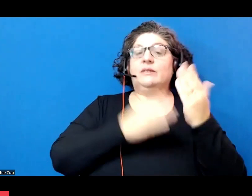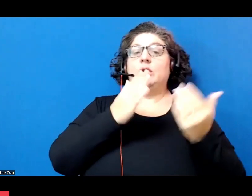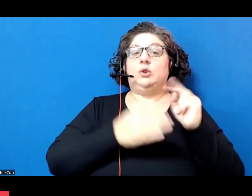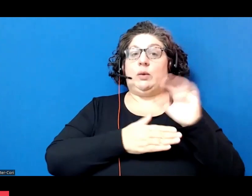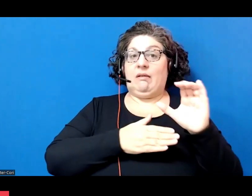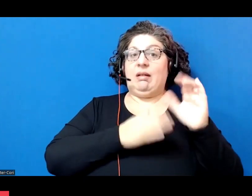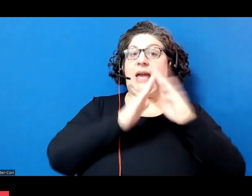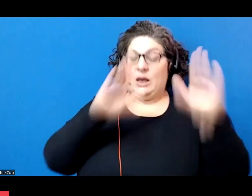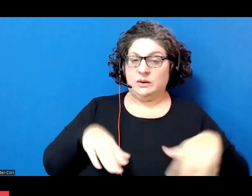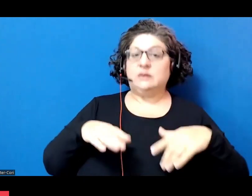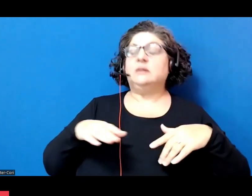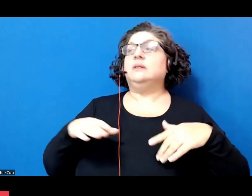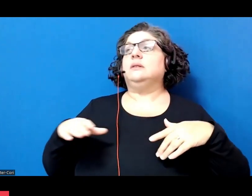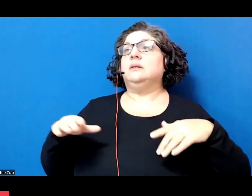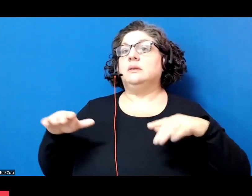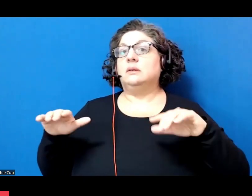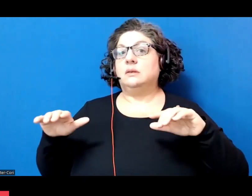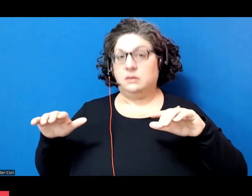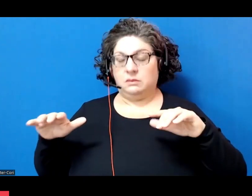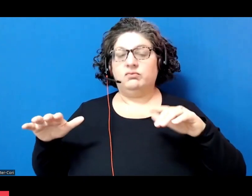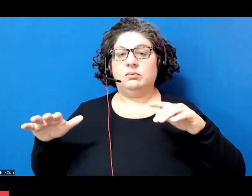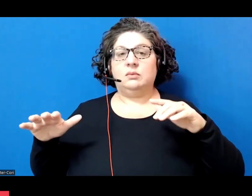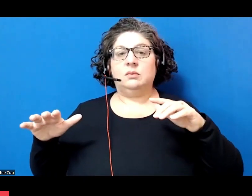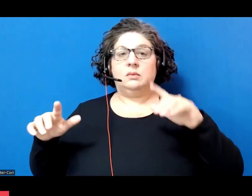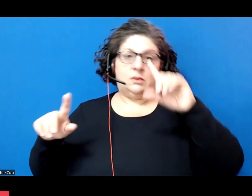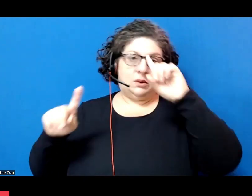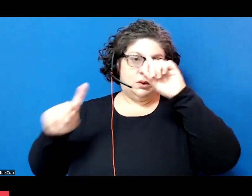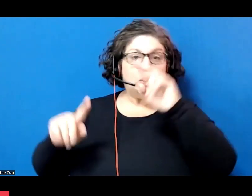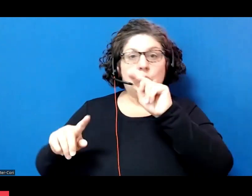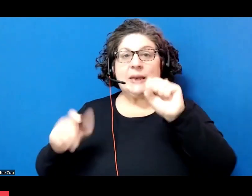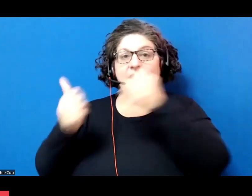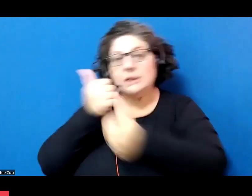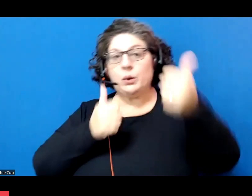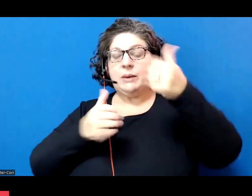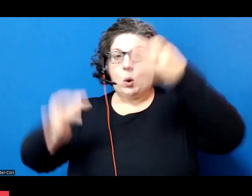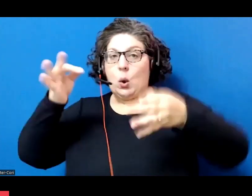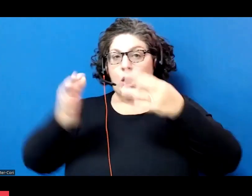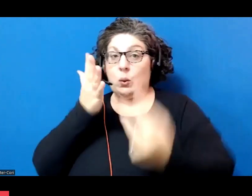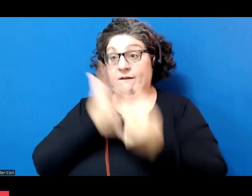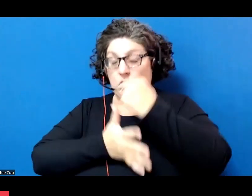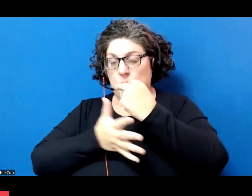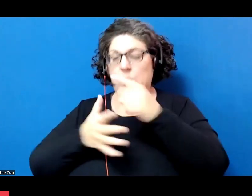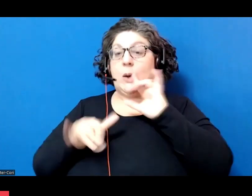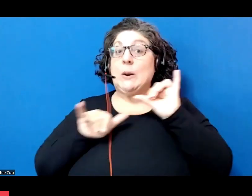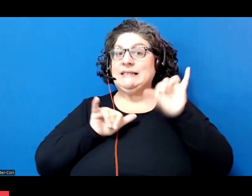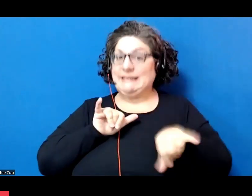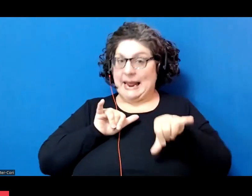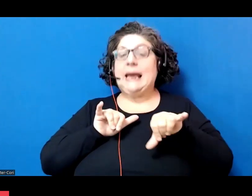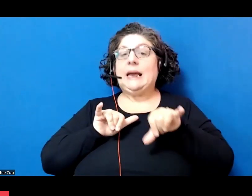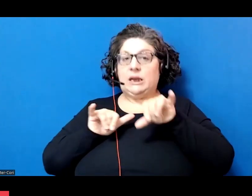brought suit or sought, I should say, U.S. Supreme Court review and they wanted a stay